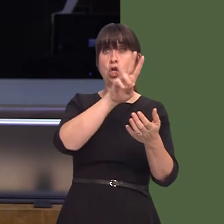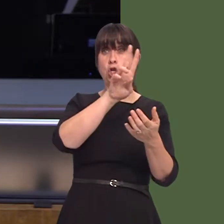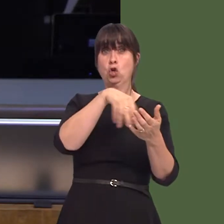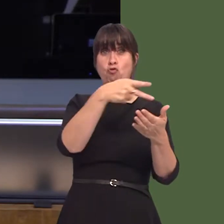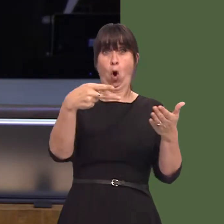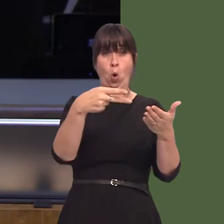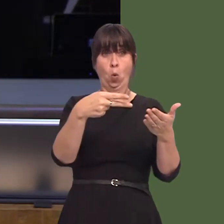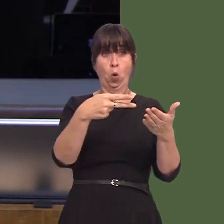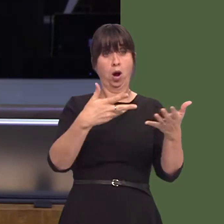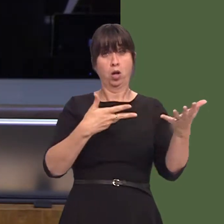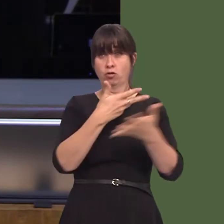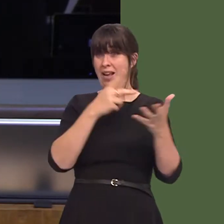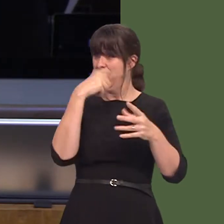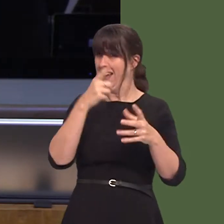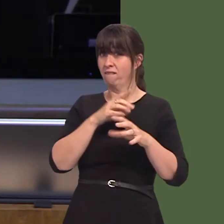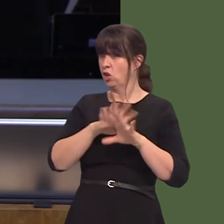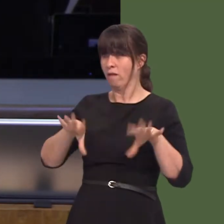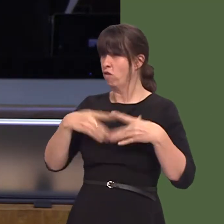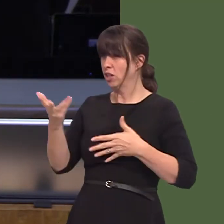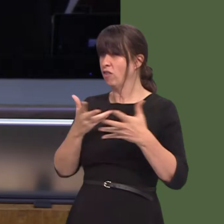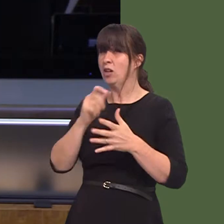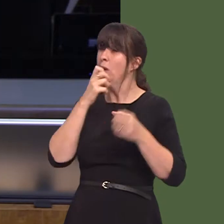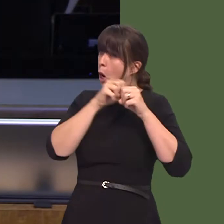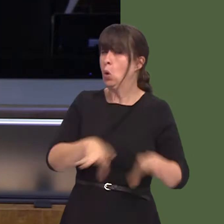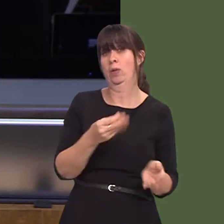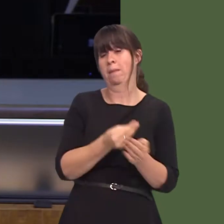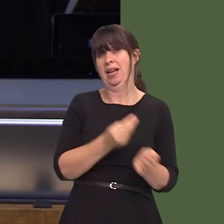if they donít support a free trade deal they will be cutting off their nose to spite their